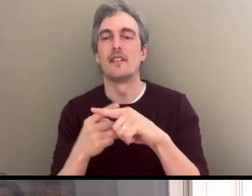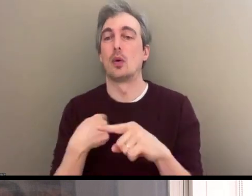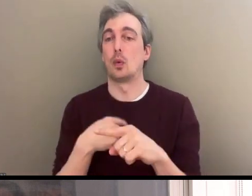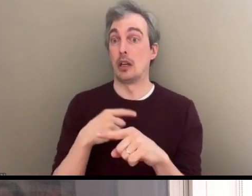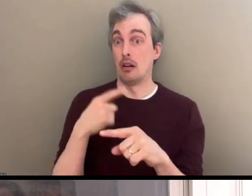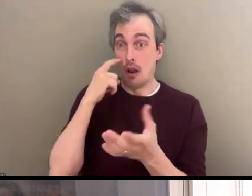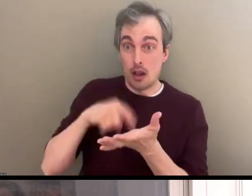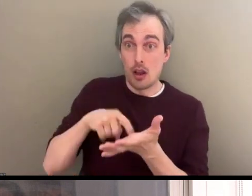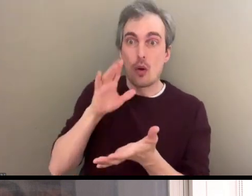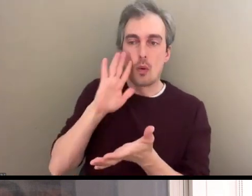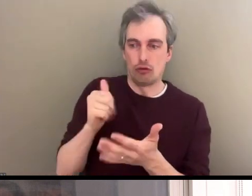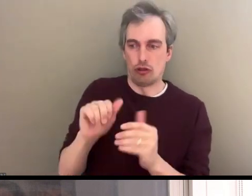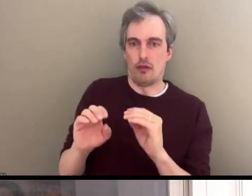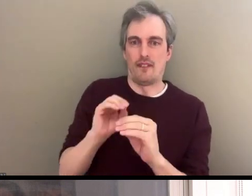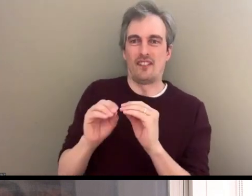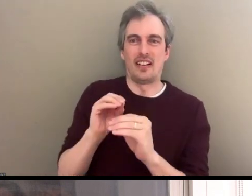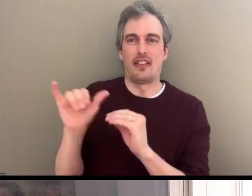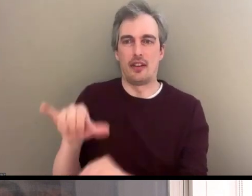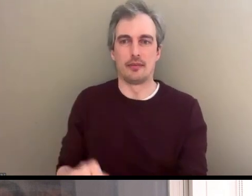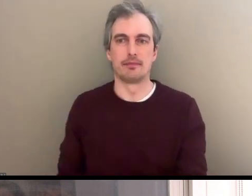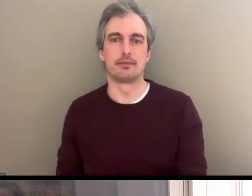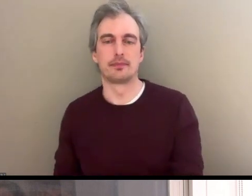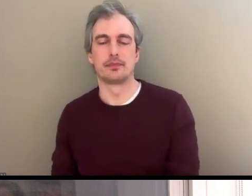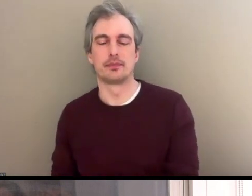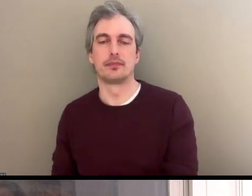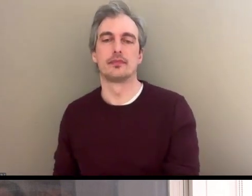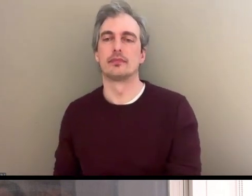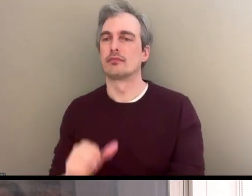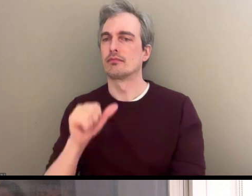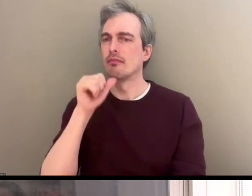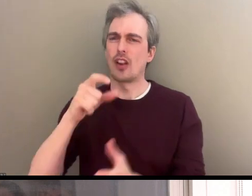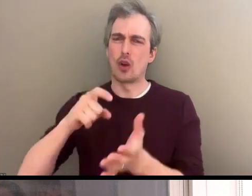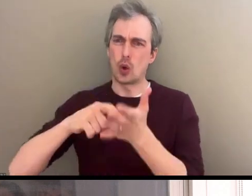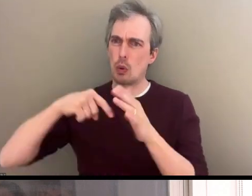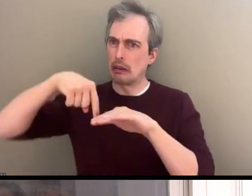So it doesn't require deep accessibility expertise to start using it, but